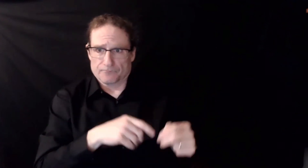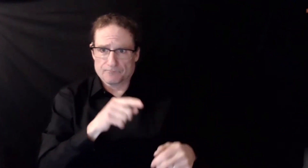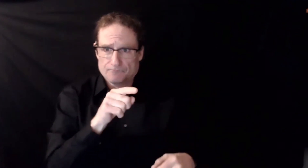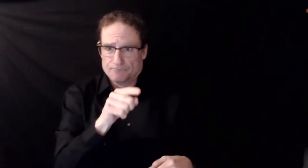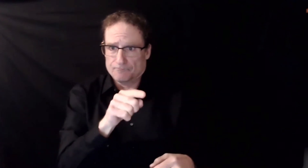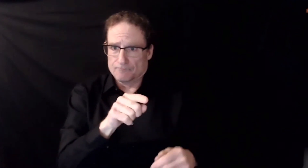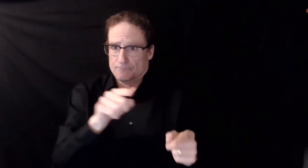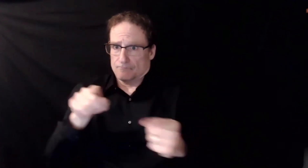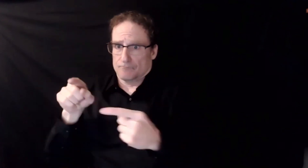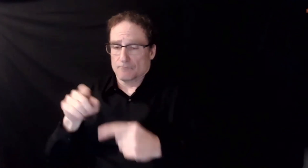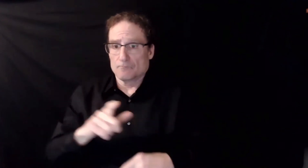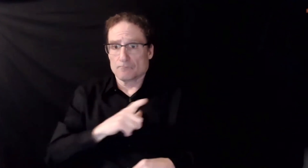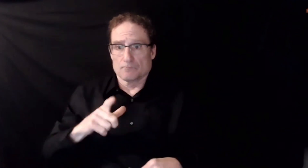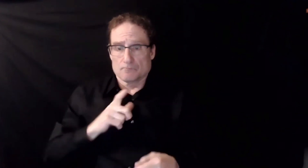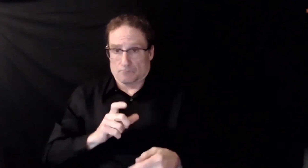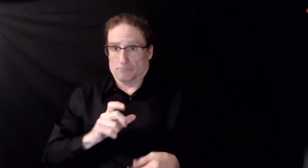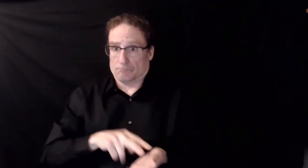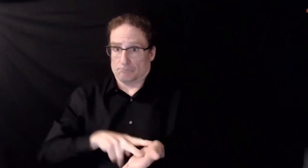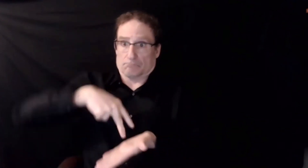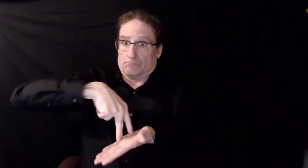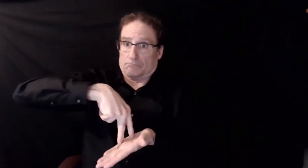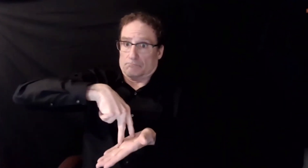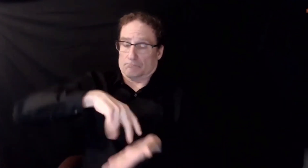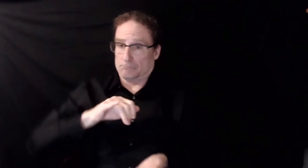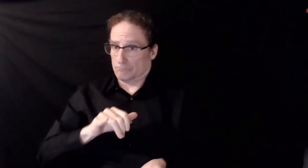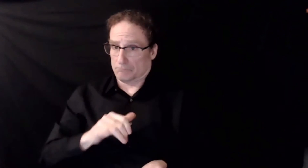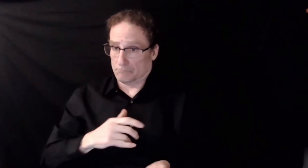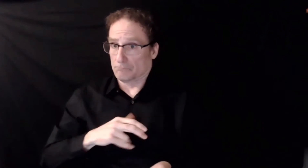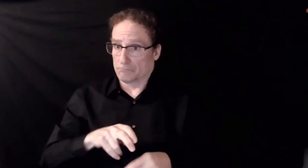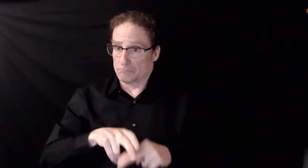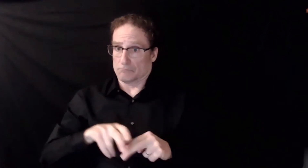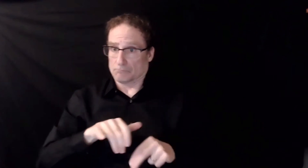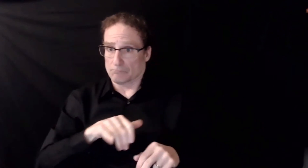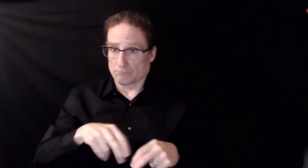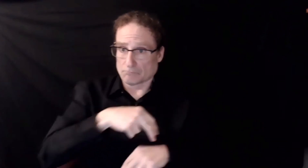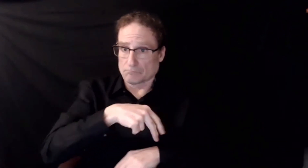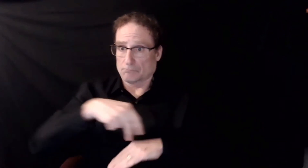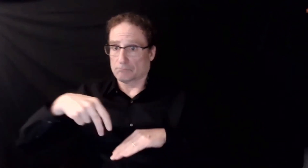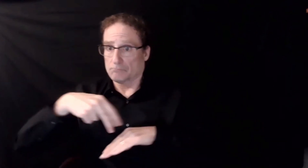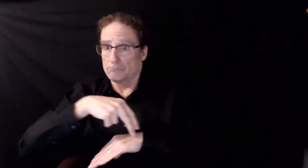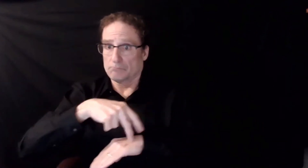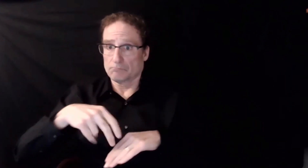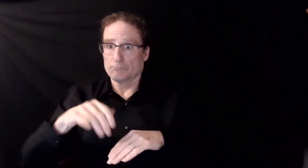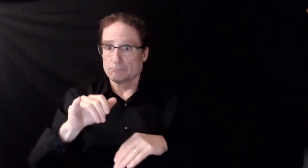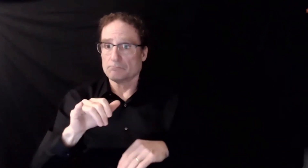and if you could just adjust your chair to the left and ensure that I can see you. And it really caught the legislator off guard,